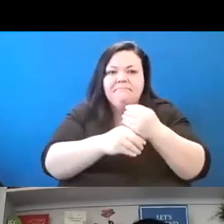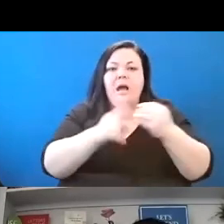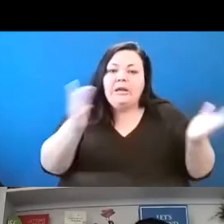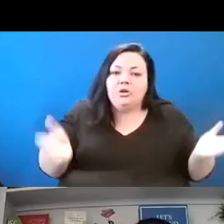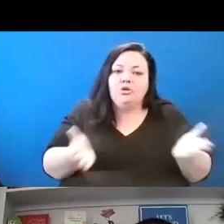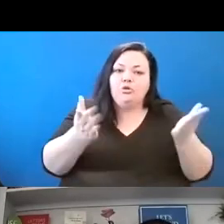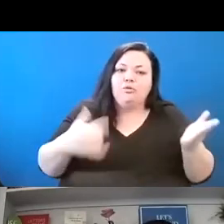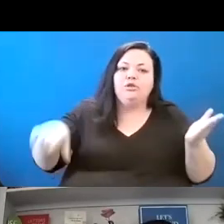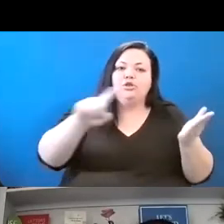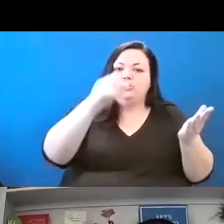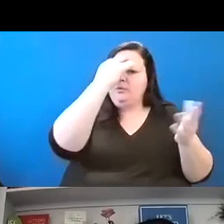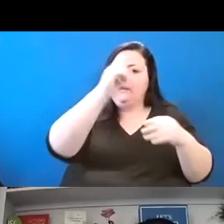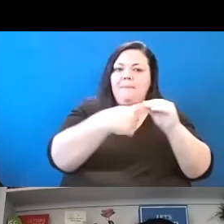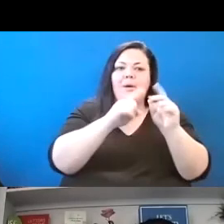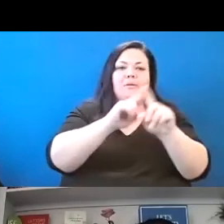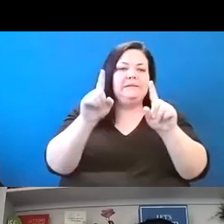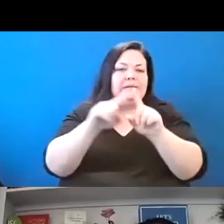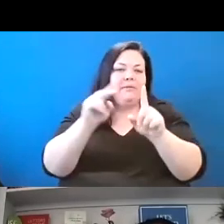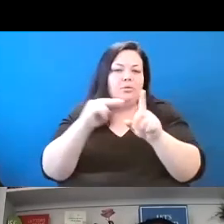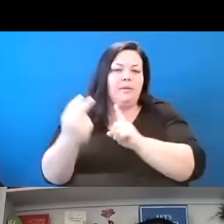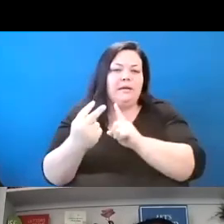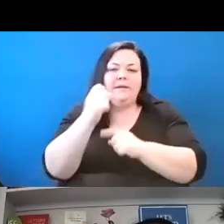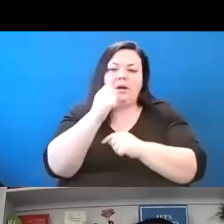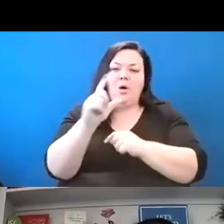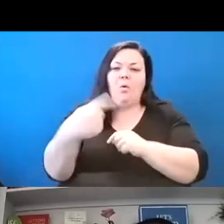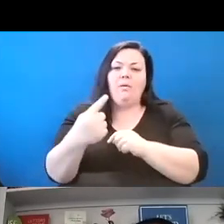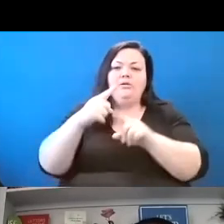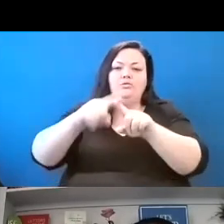different perspectives and not to rely on the perspective of the artist